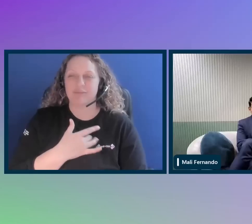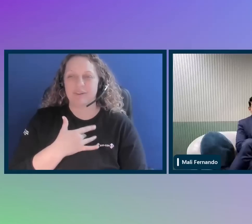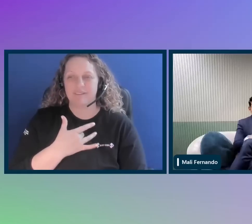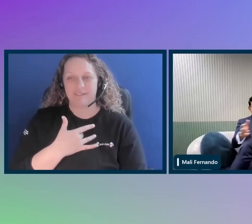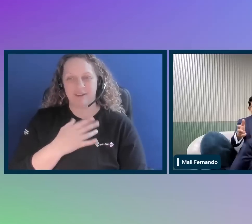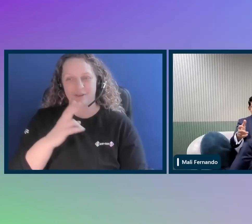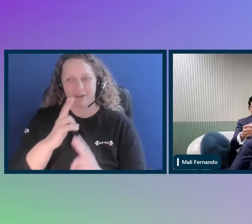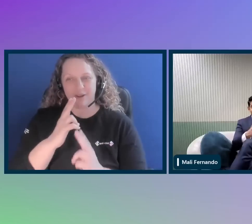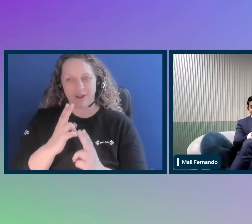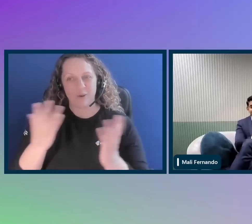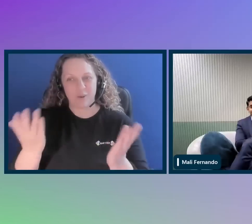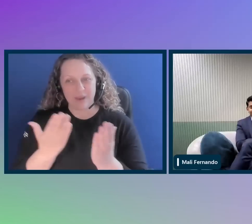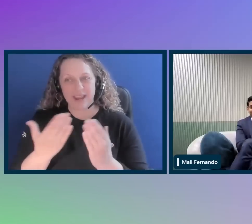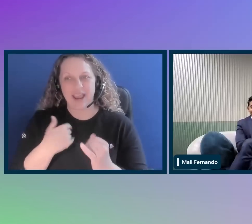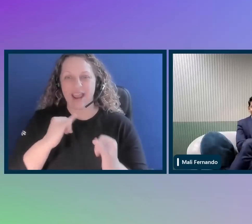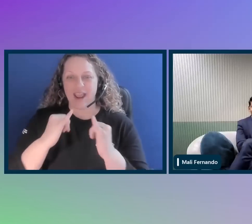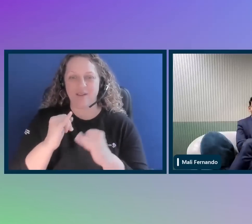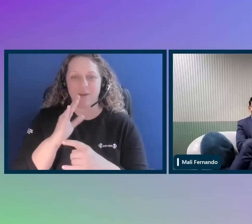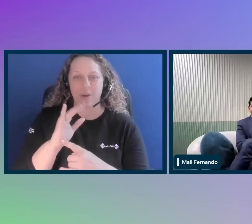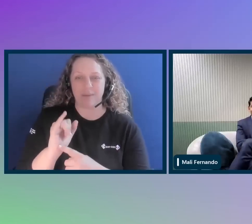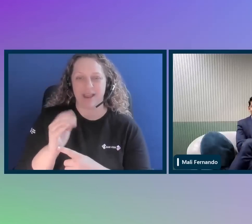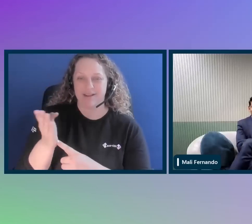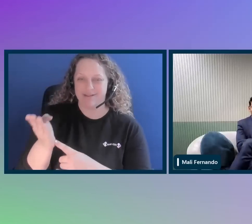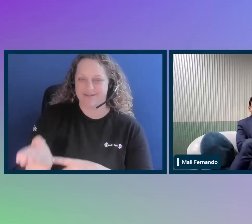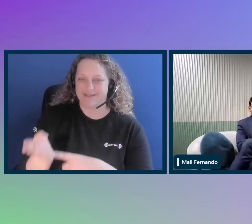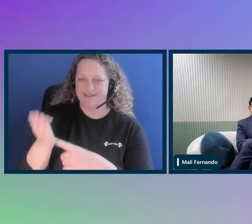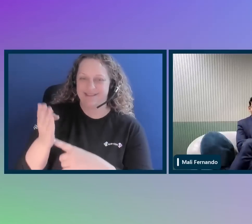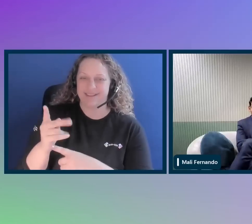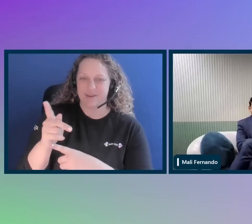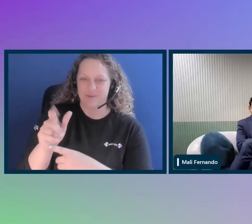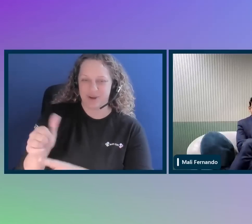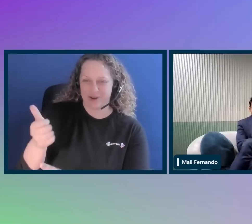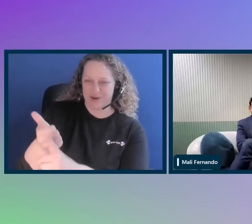and to be interviewed by none other than Preety herself. Thank you so much.